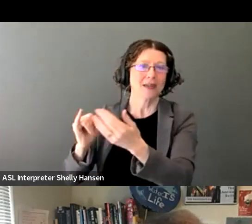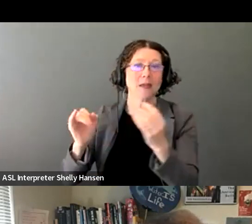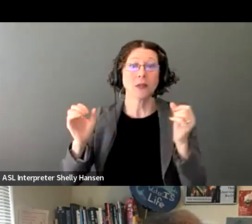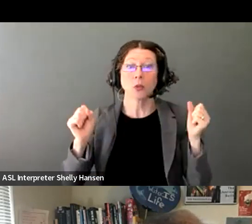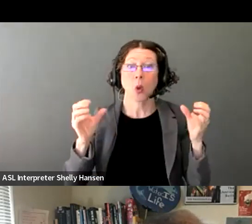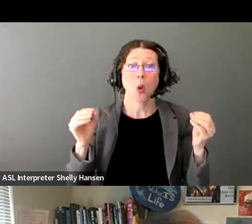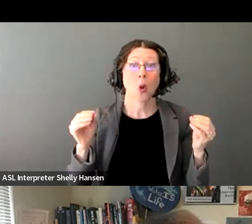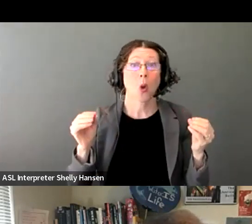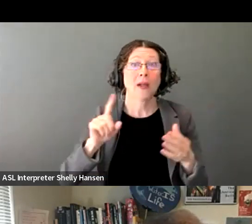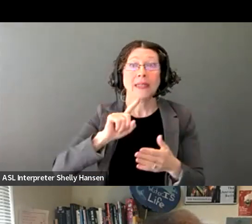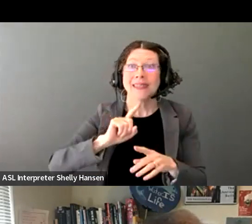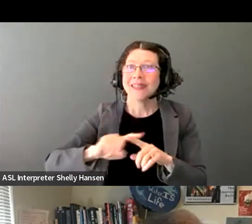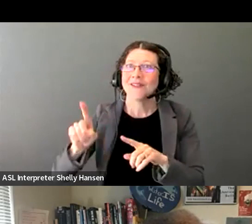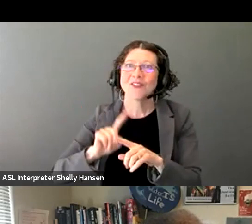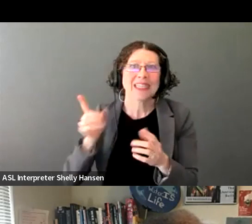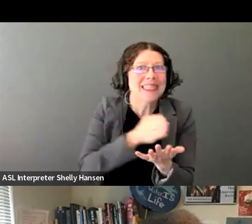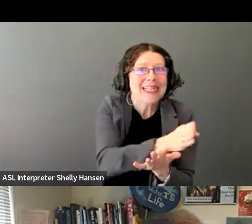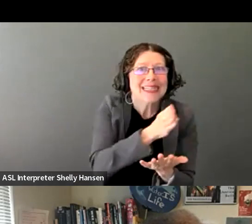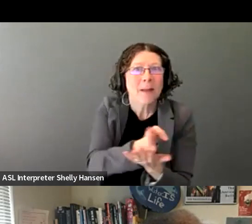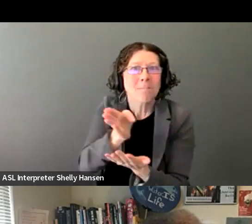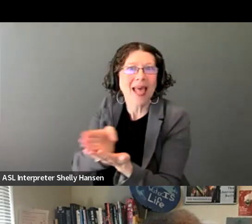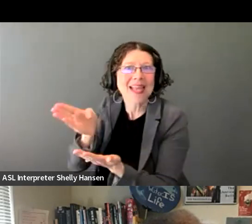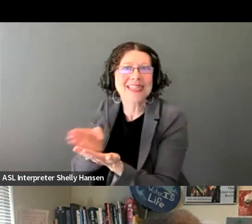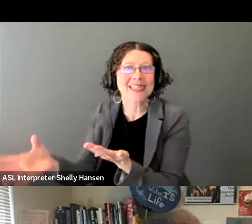different disciplines. And they all kind of help me in different ways.